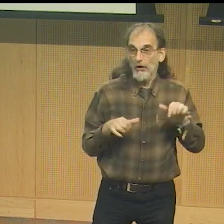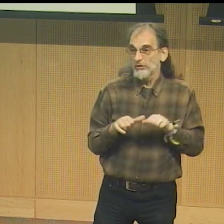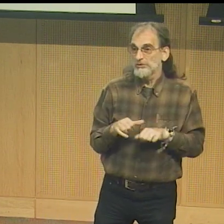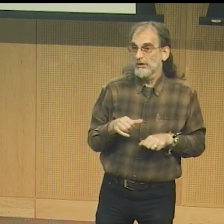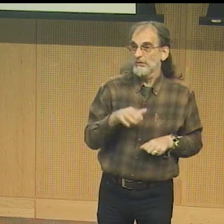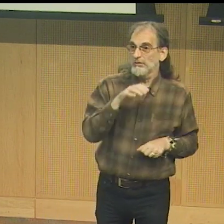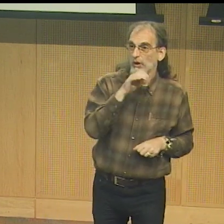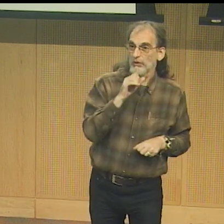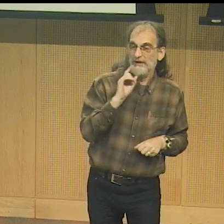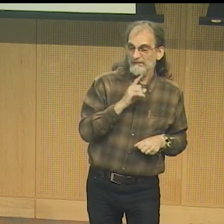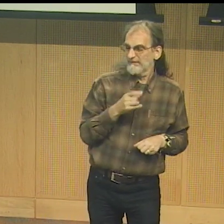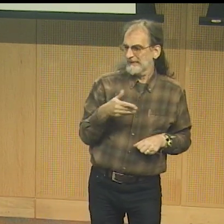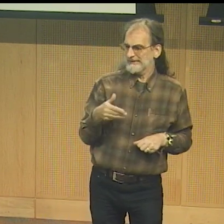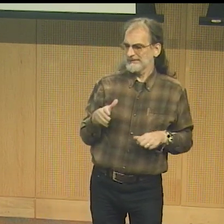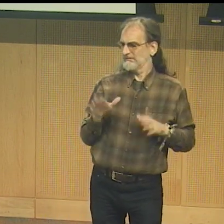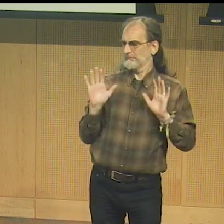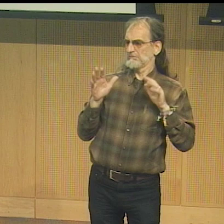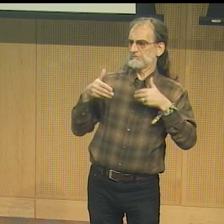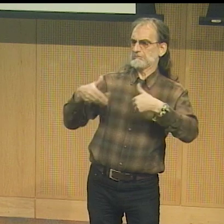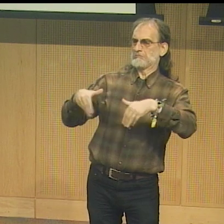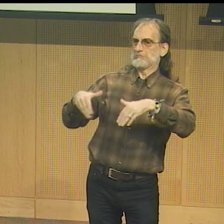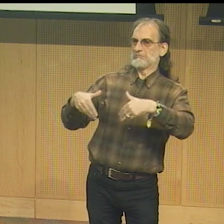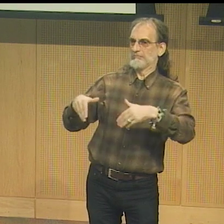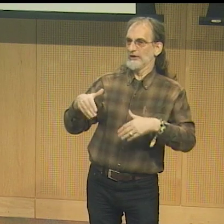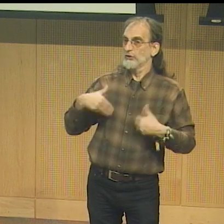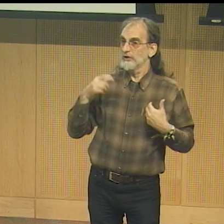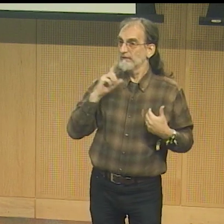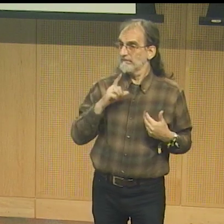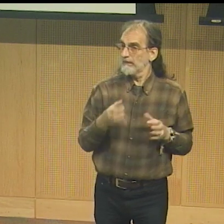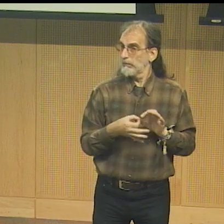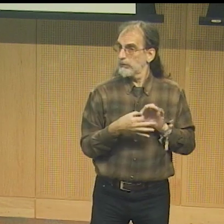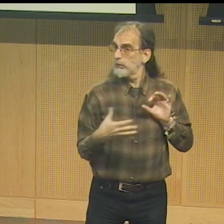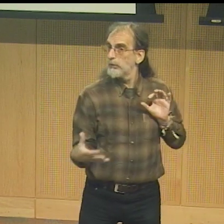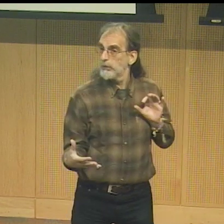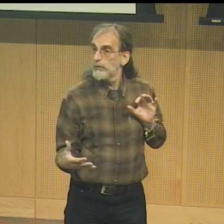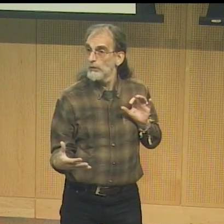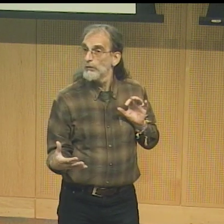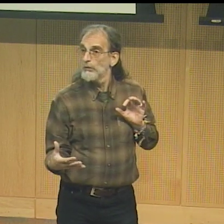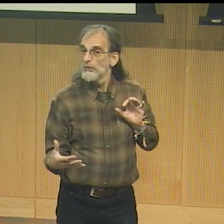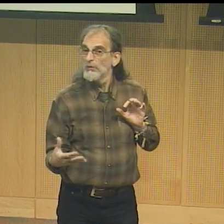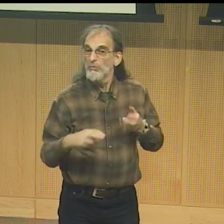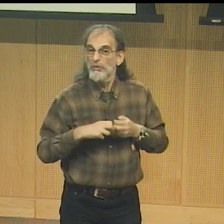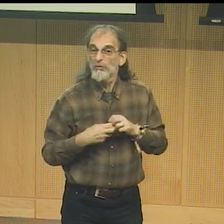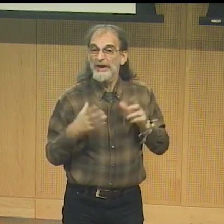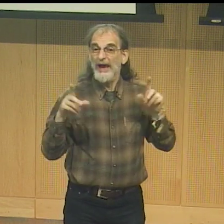and the old people think the young people are brash and ignoring the history.